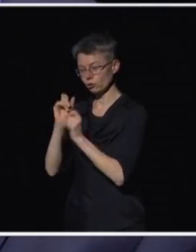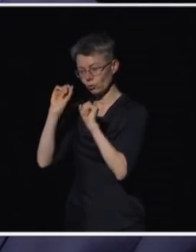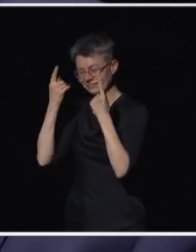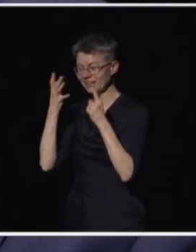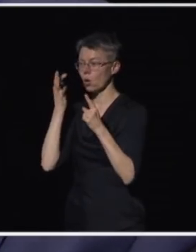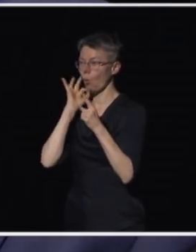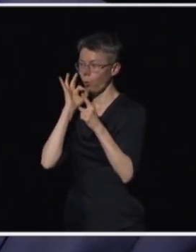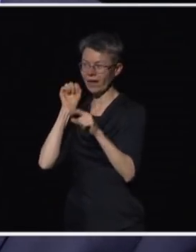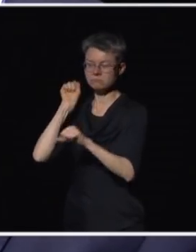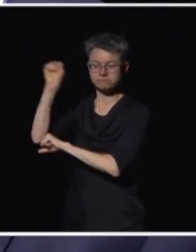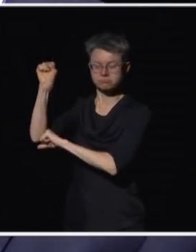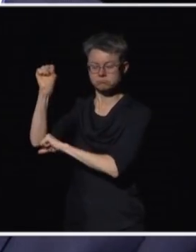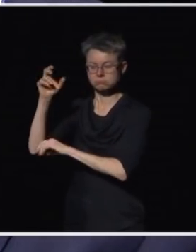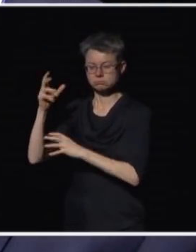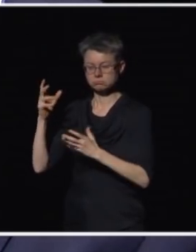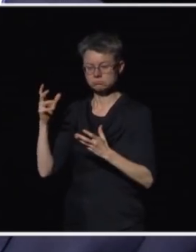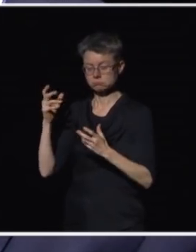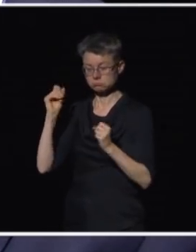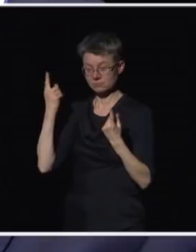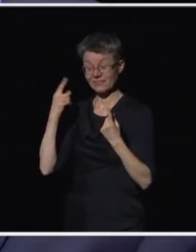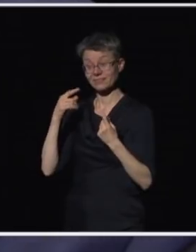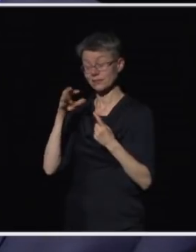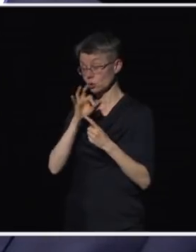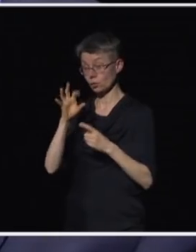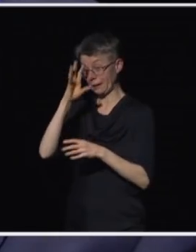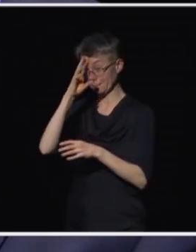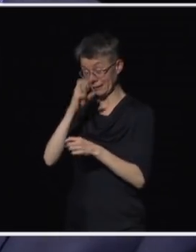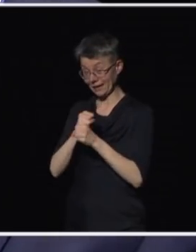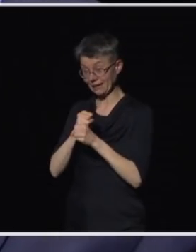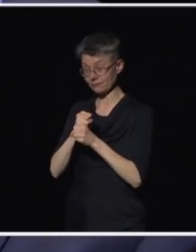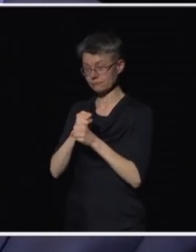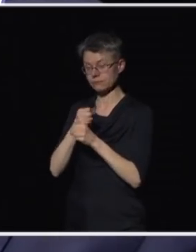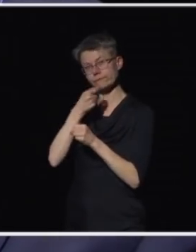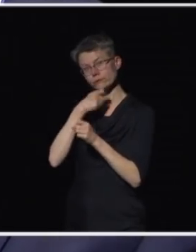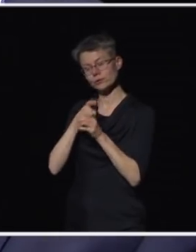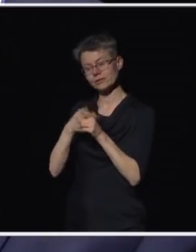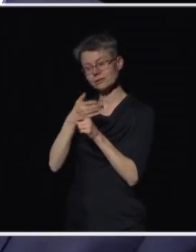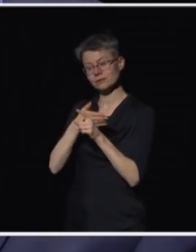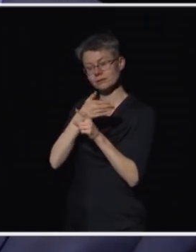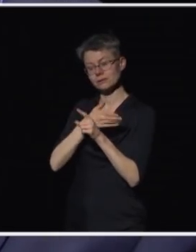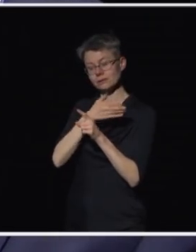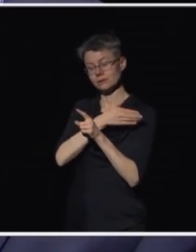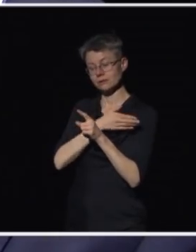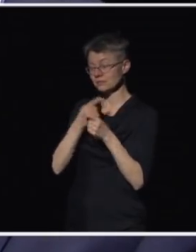They could not believe that, you know, a man who had spent the previous, you know, few years basically arguing that Barack Obama was not a citizen